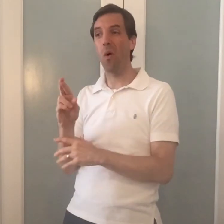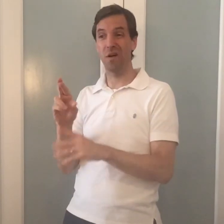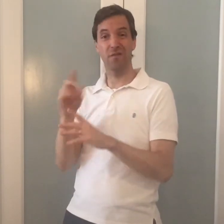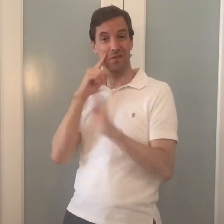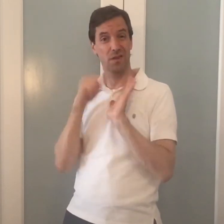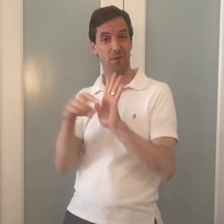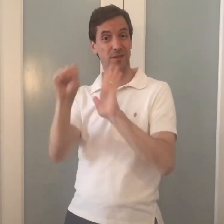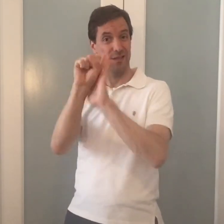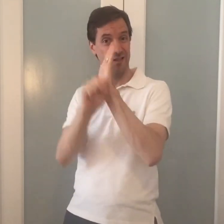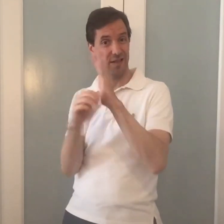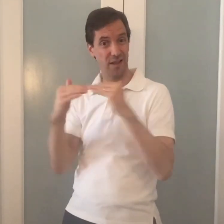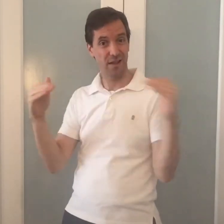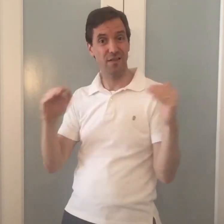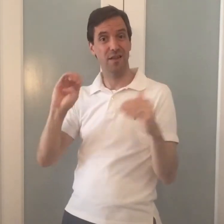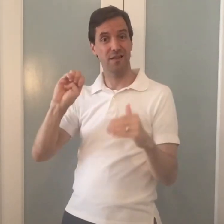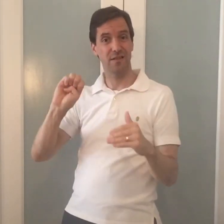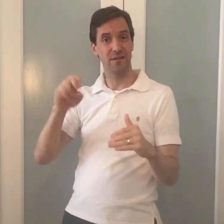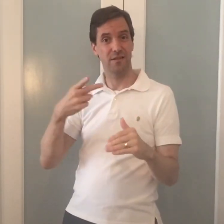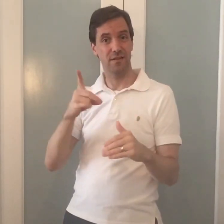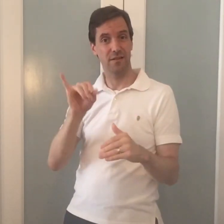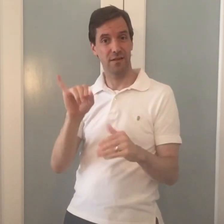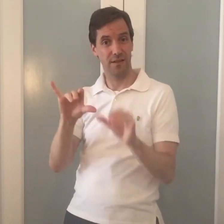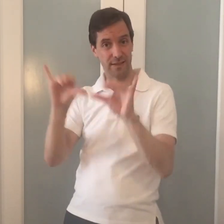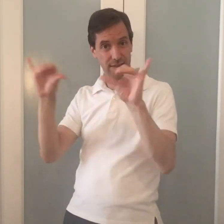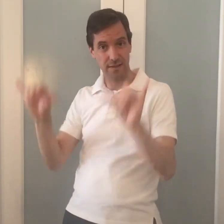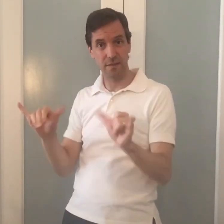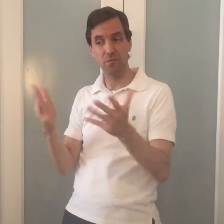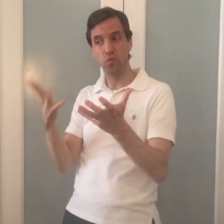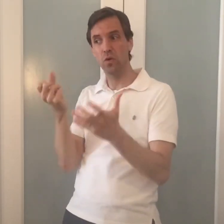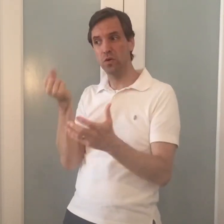groups of participants, or for example, at the state level: if you want